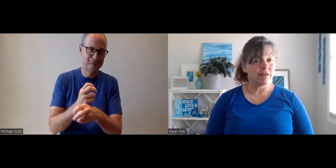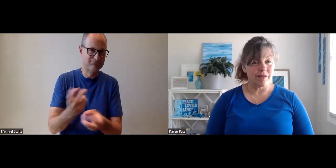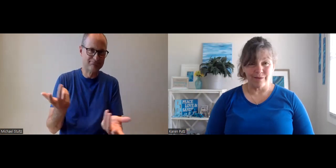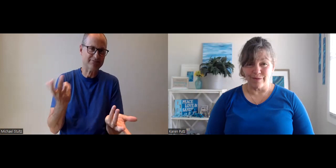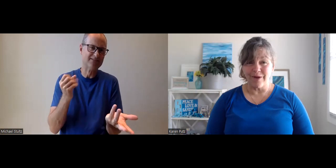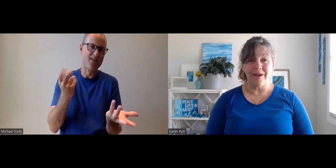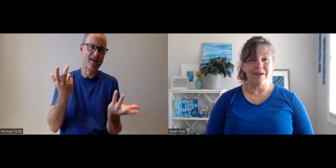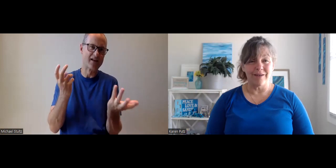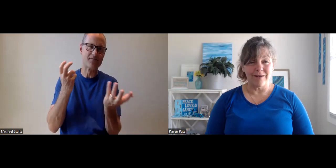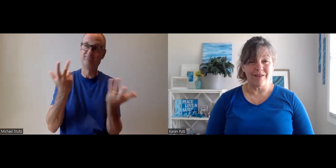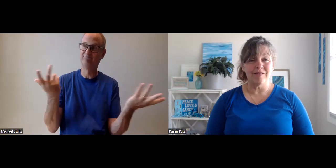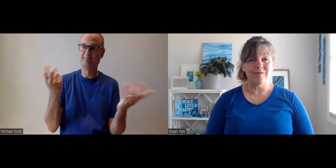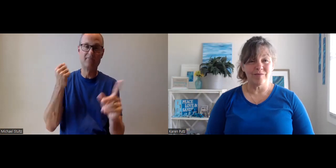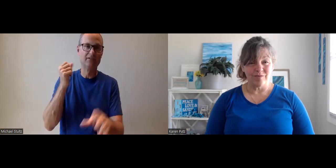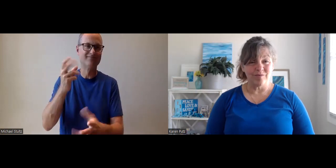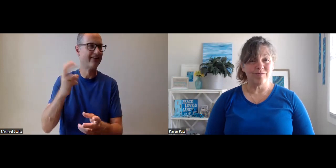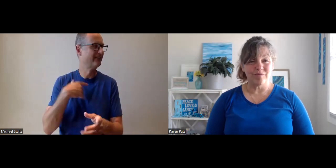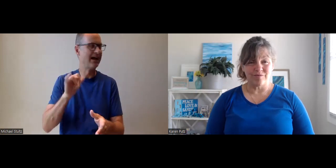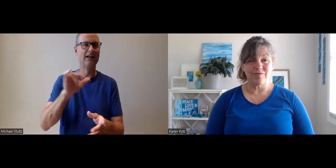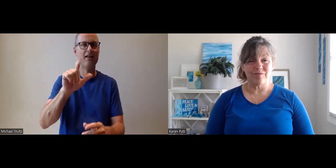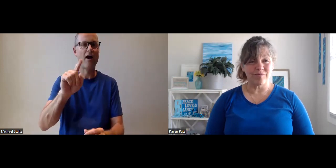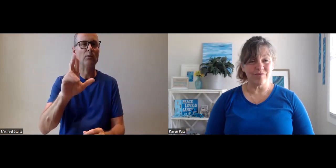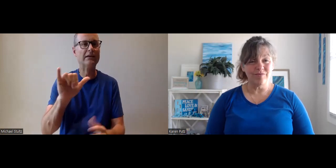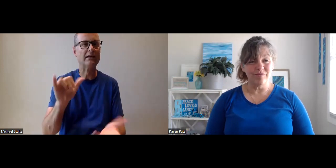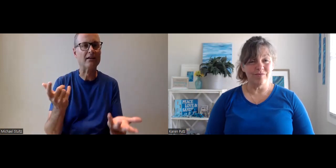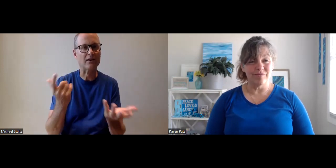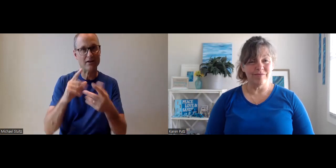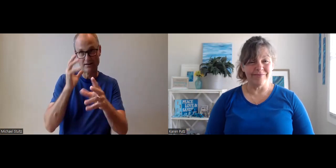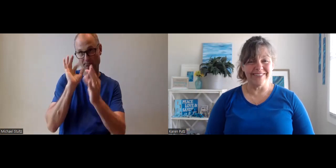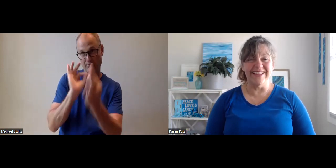I did, um, enter some contests in the few in the past, but keep in mind,